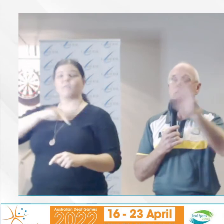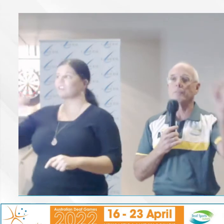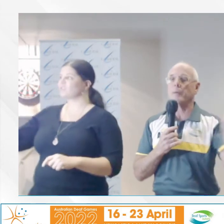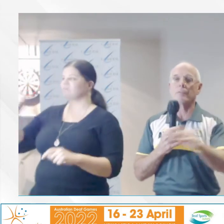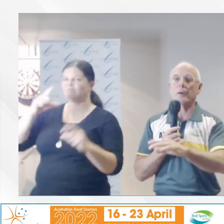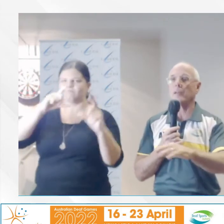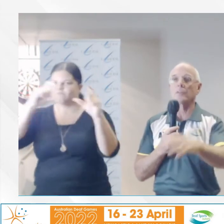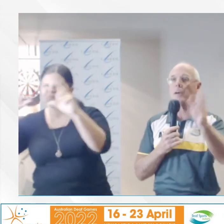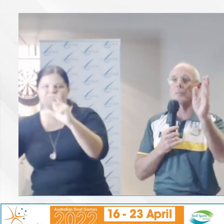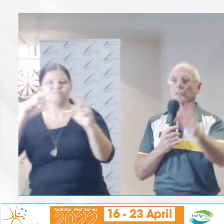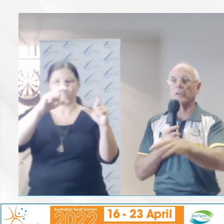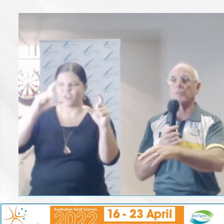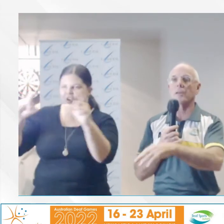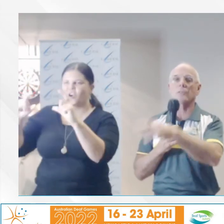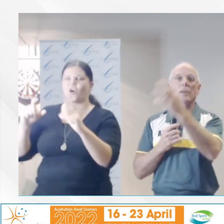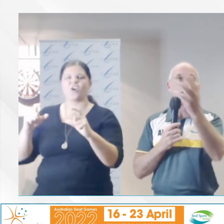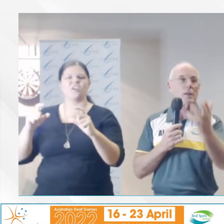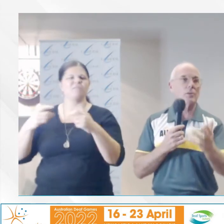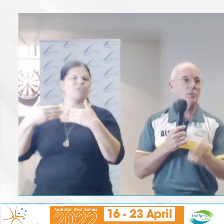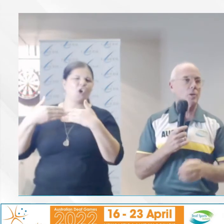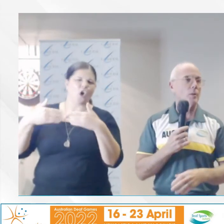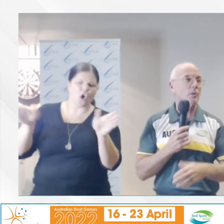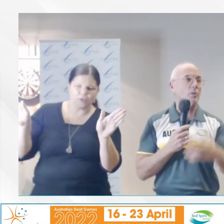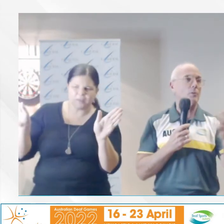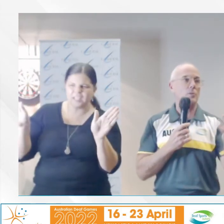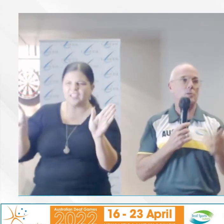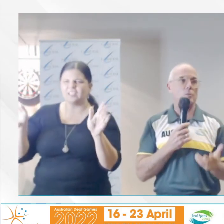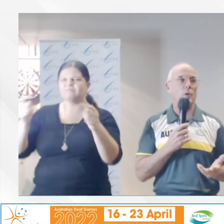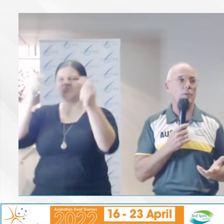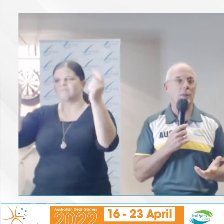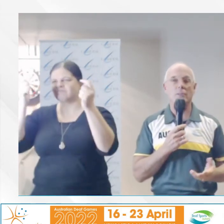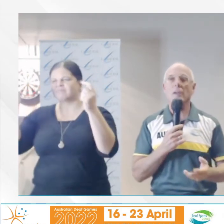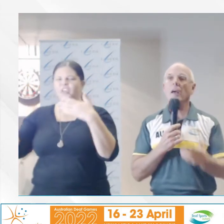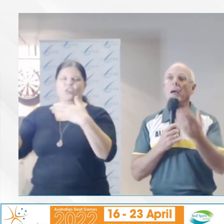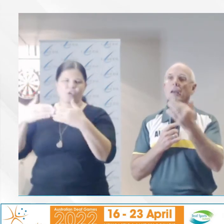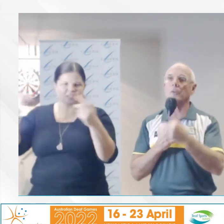many photos opening ceremonies closing ceremonies obviously the sporting events and you'll be able